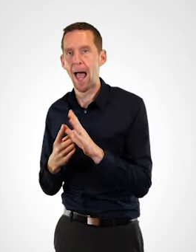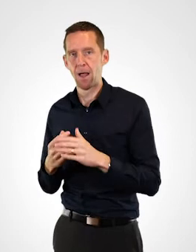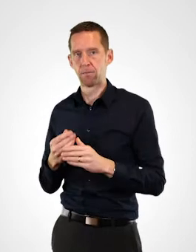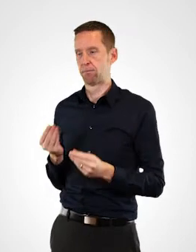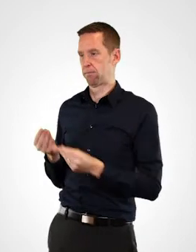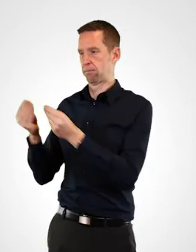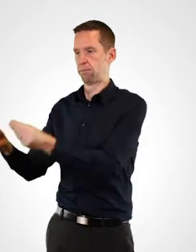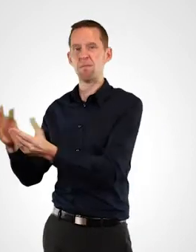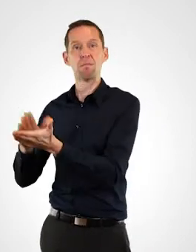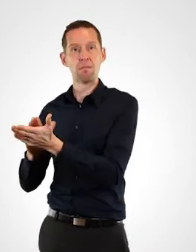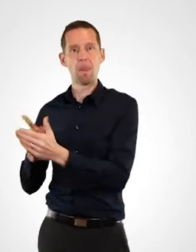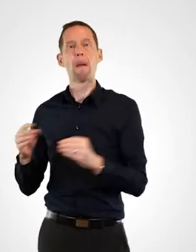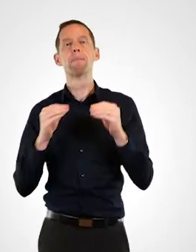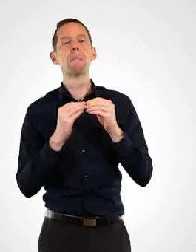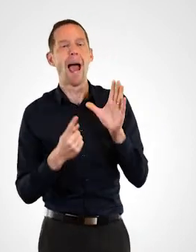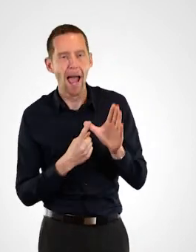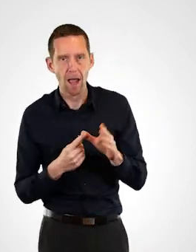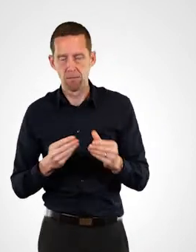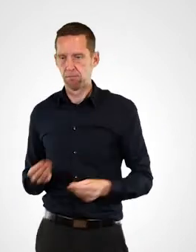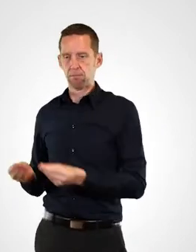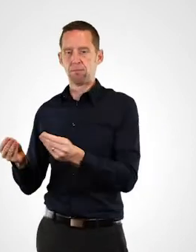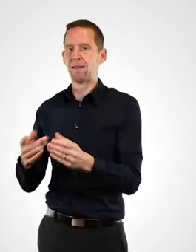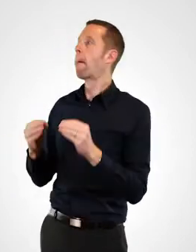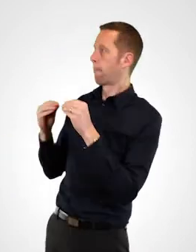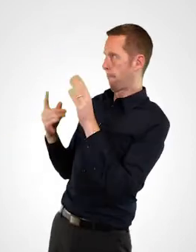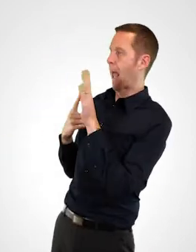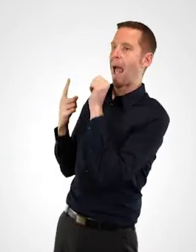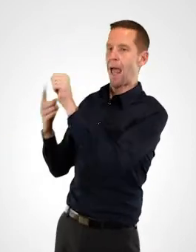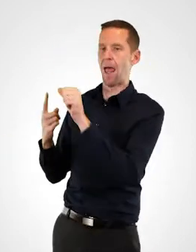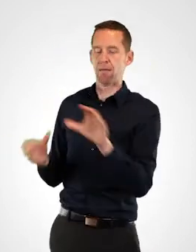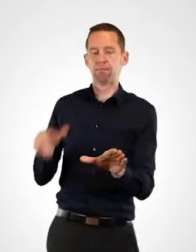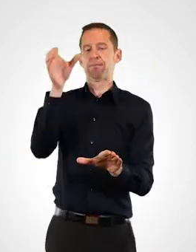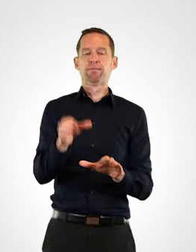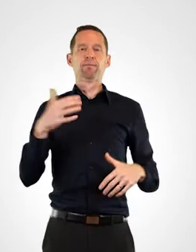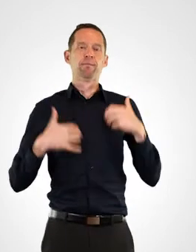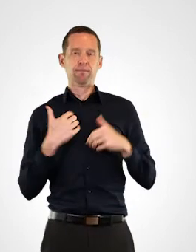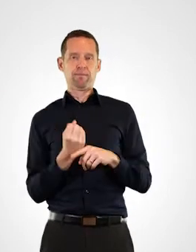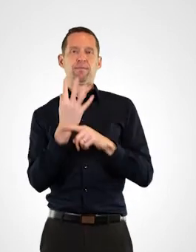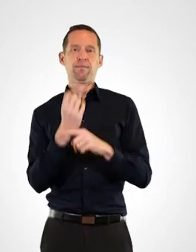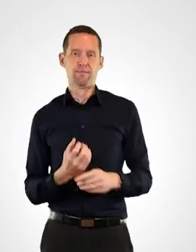"Ba". Say "ba". "Ba".